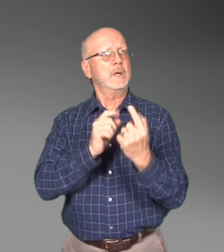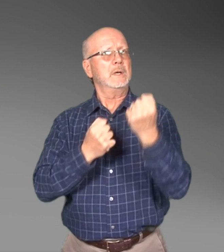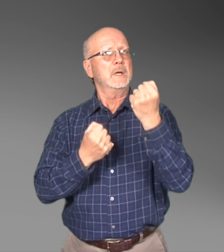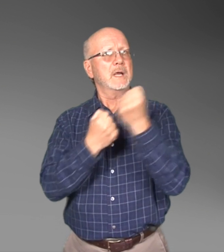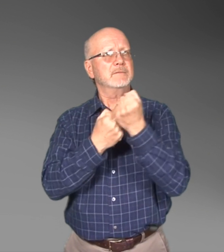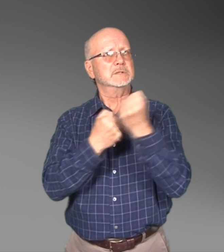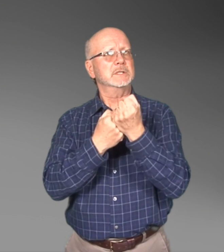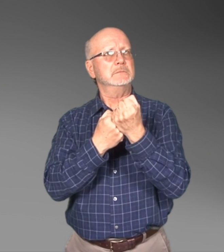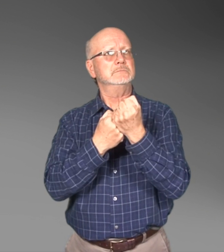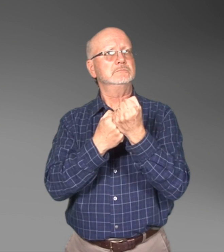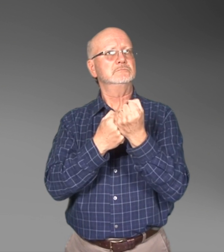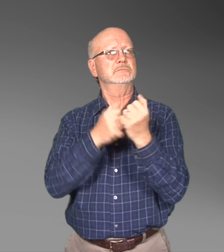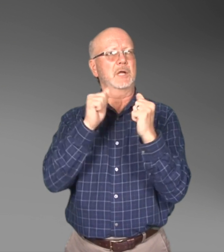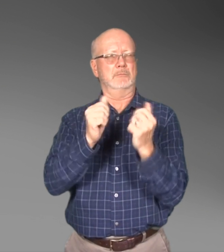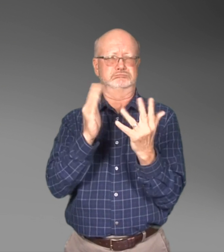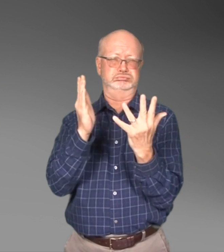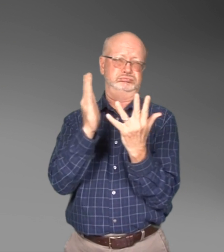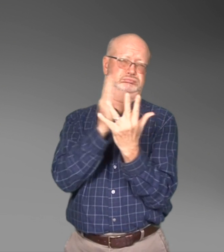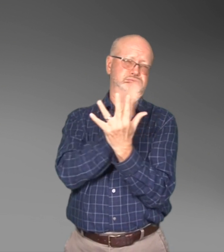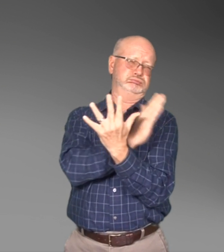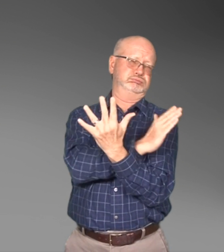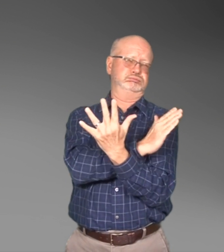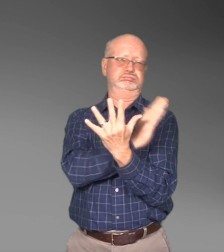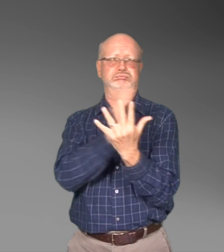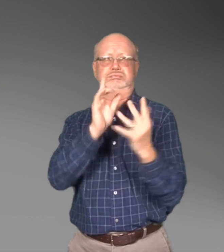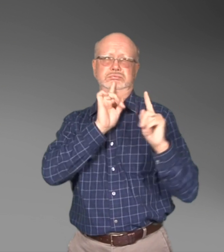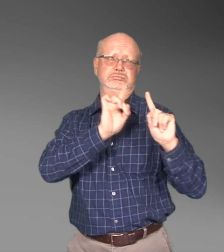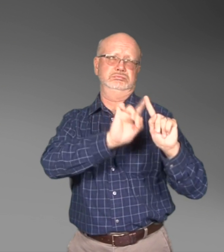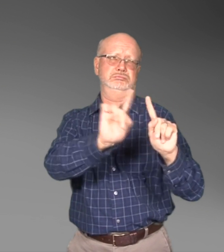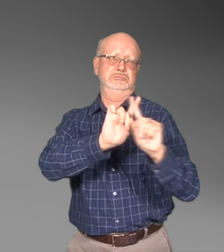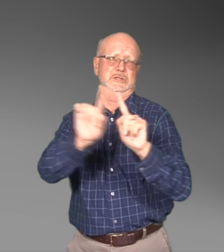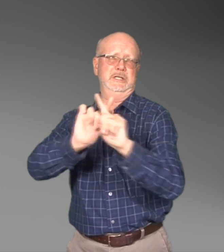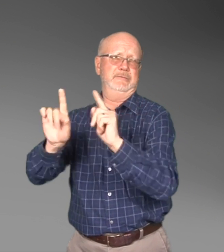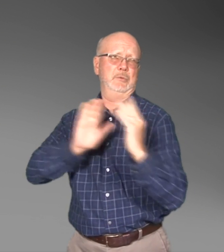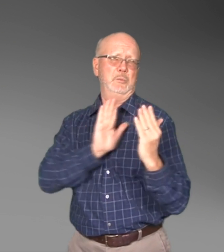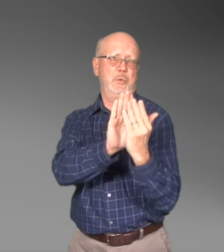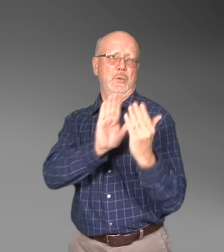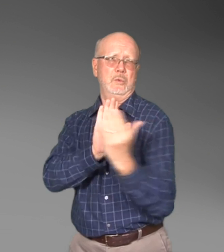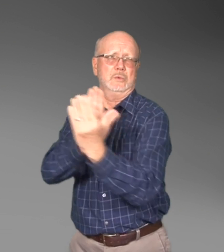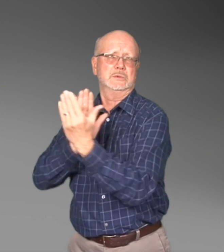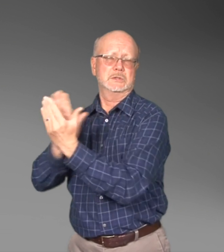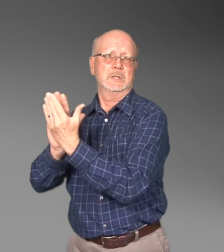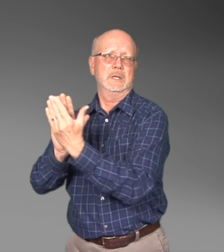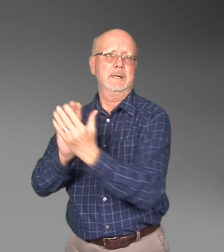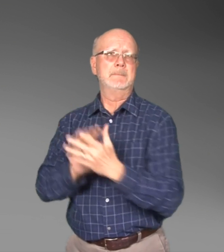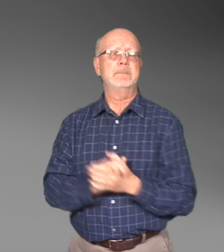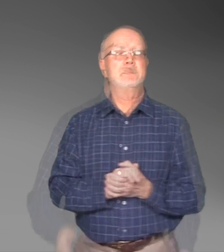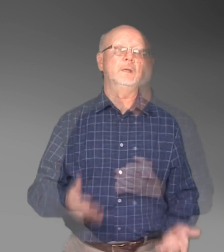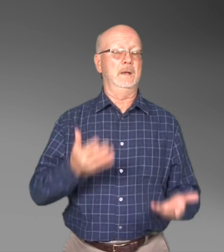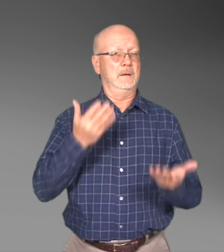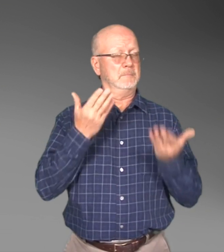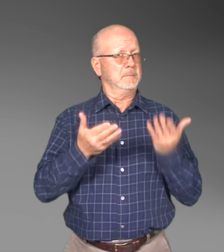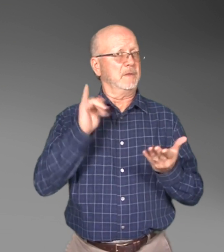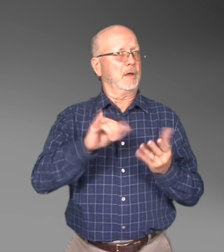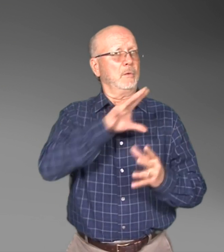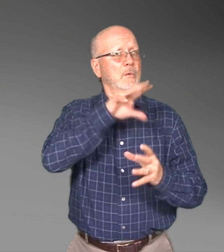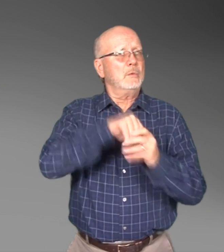ACE recognizes that one‑on‑one advocacy falls on a continuum of services ranging from